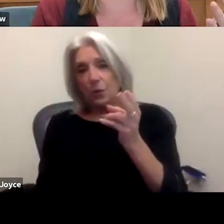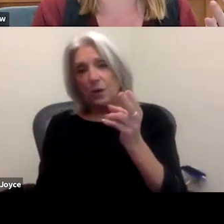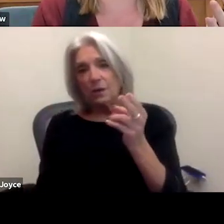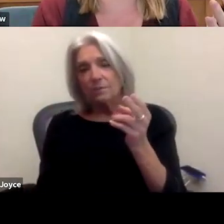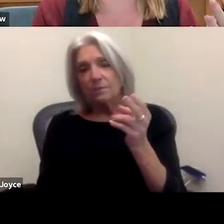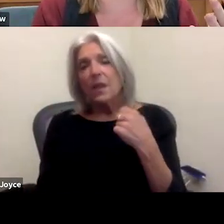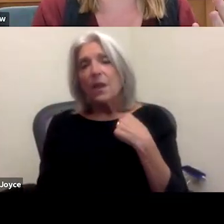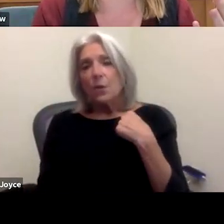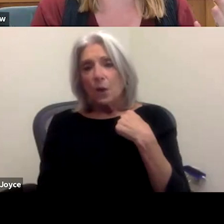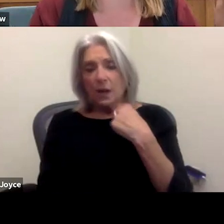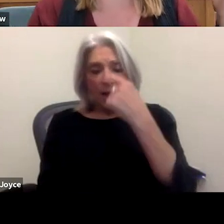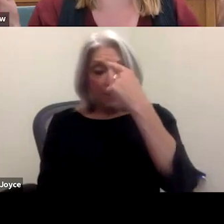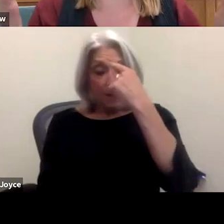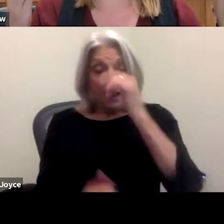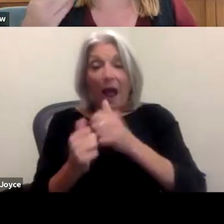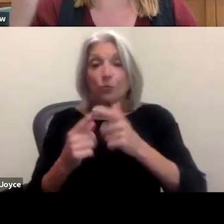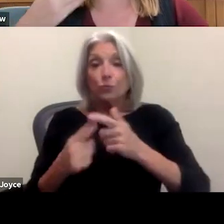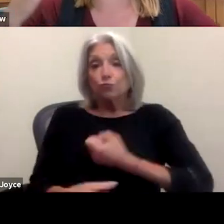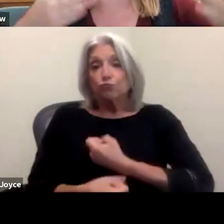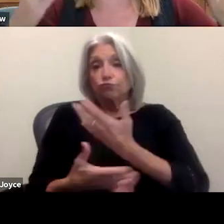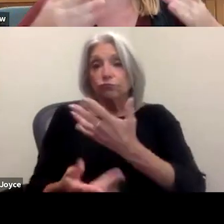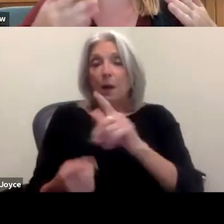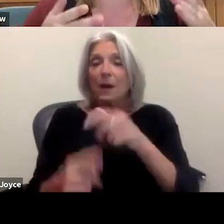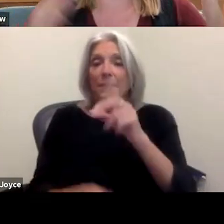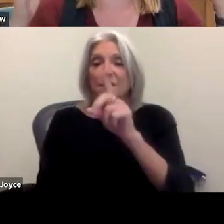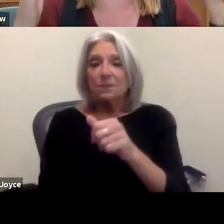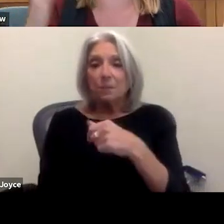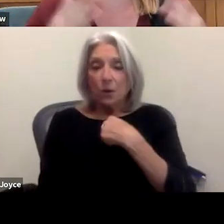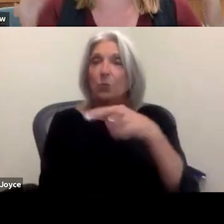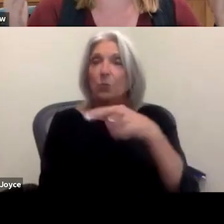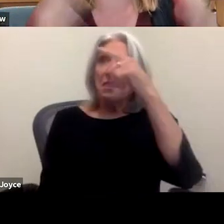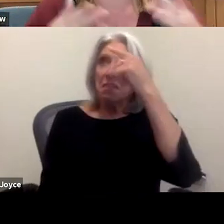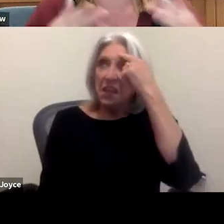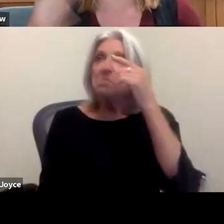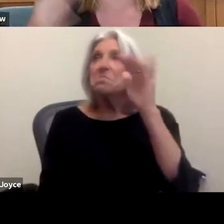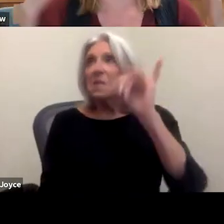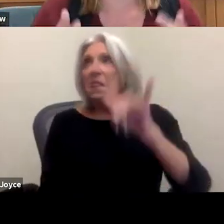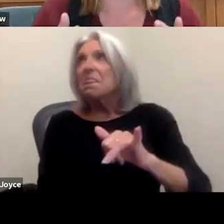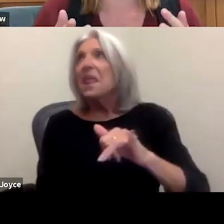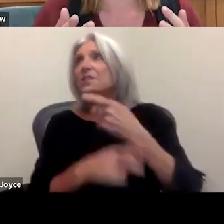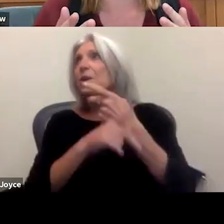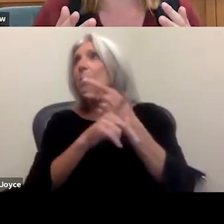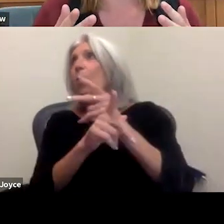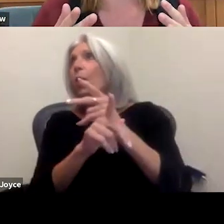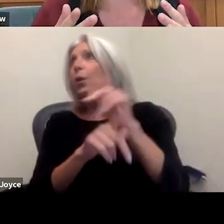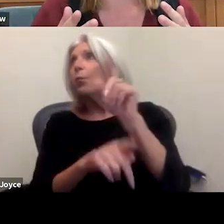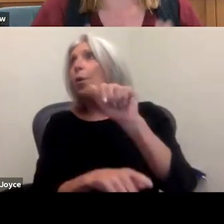about disability because so many times we understand disability as a product of where we are now,